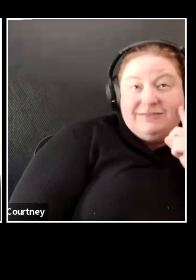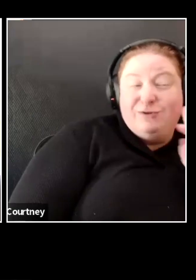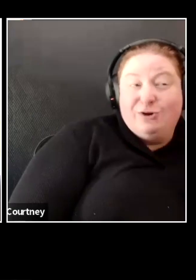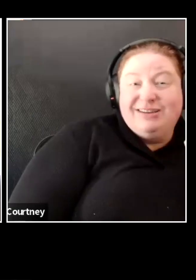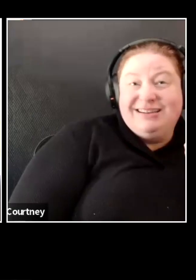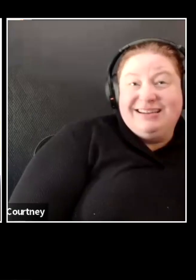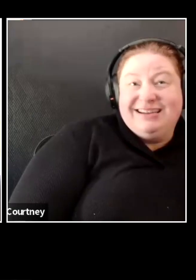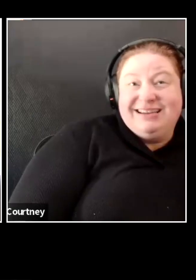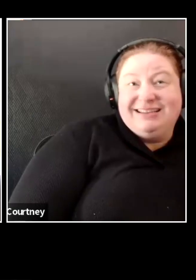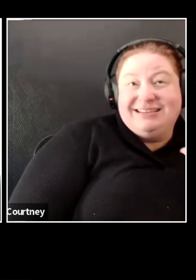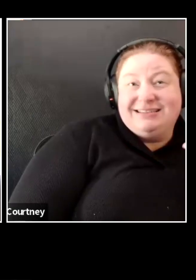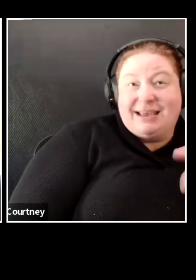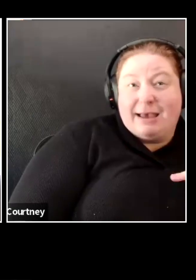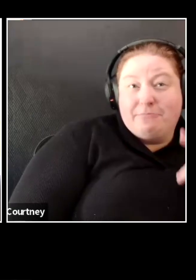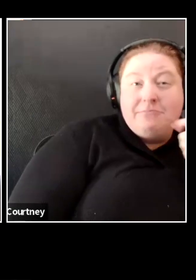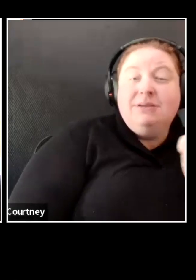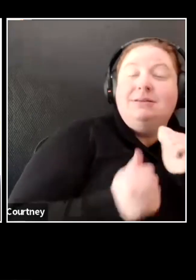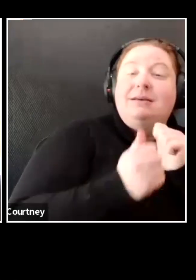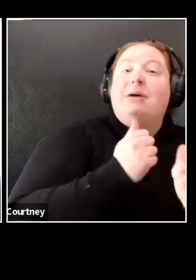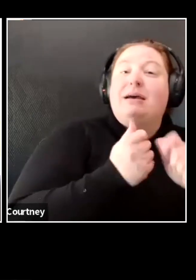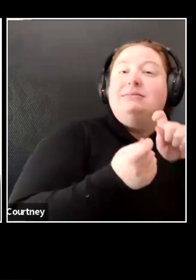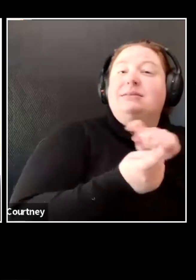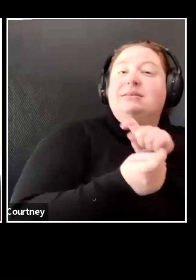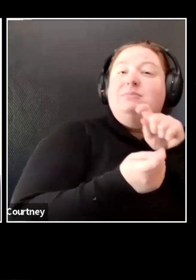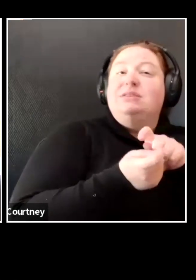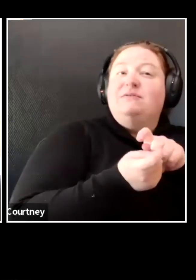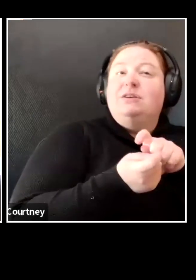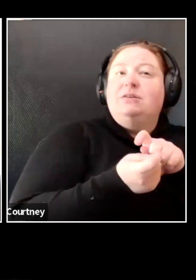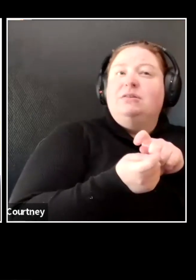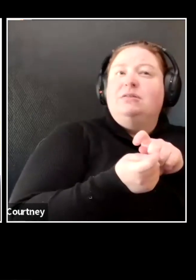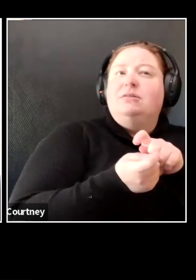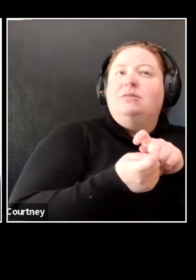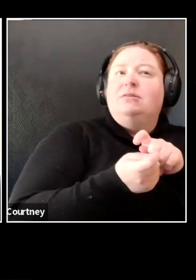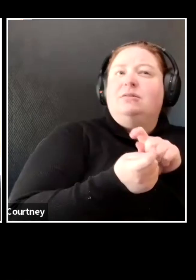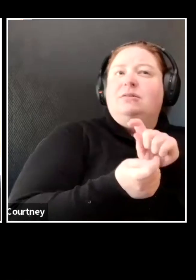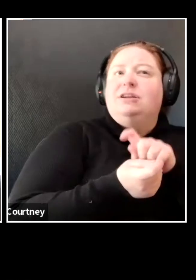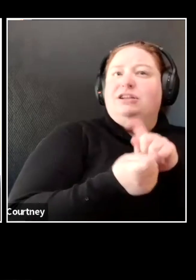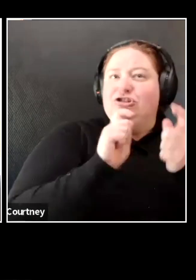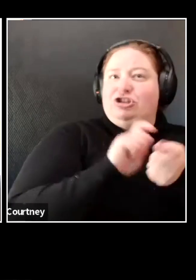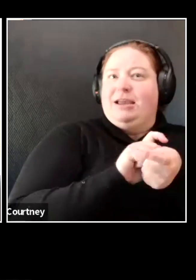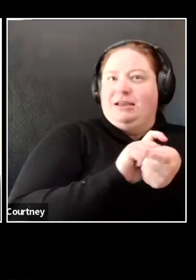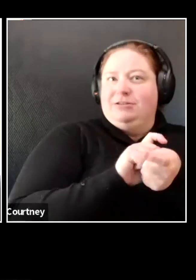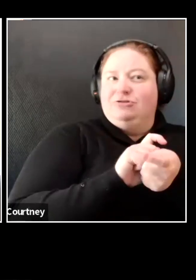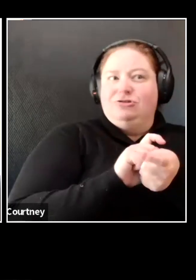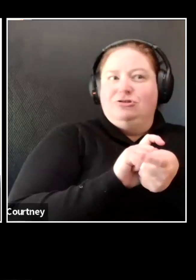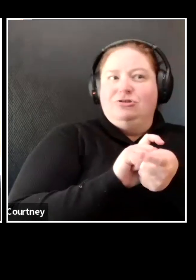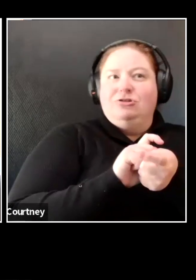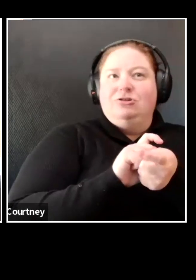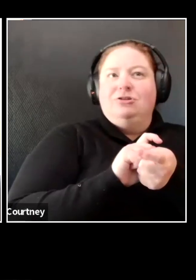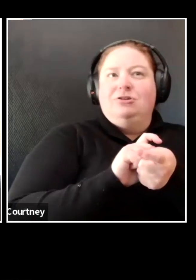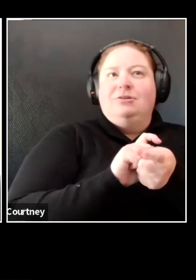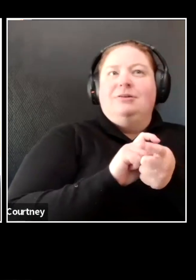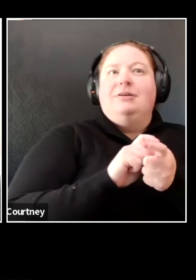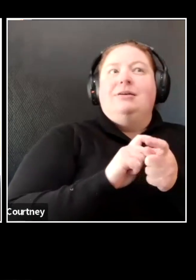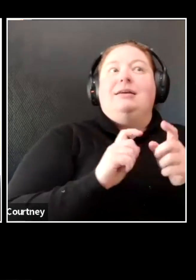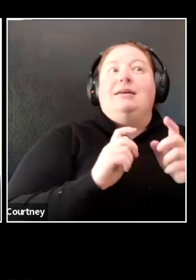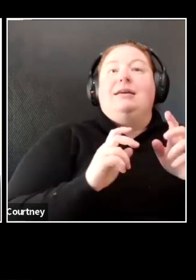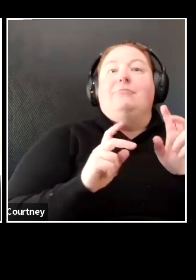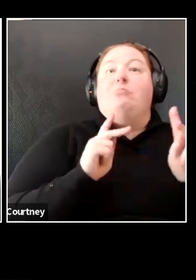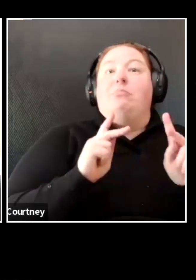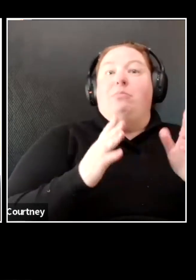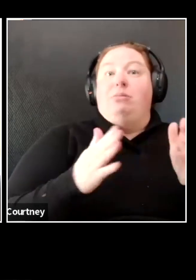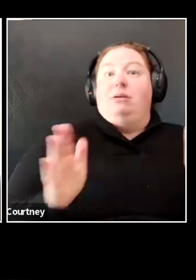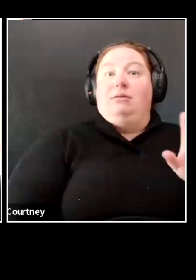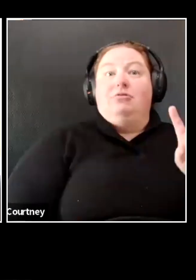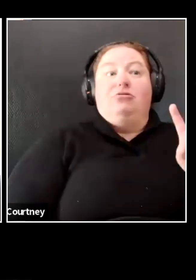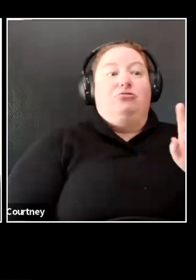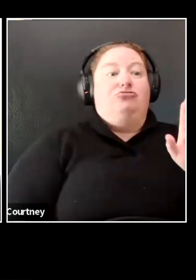passed a specific um change in the public right of ways that many in leadership thought were just